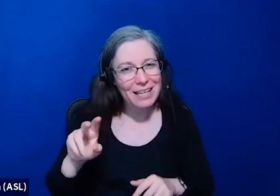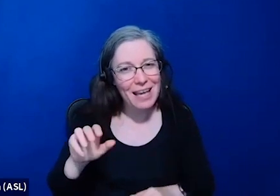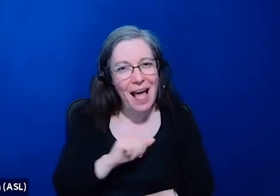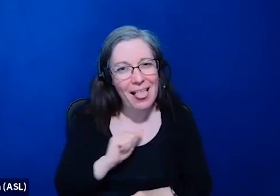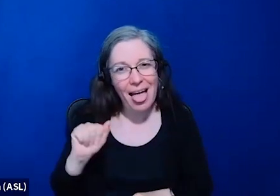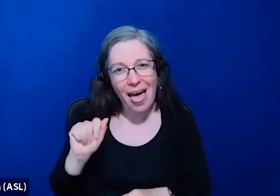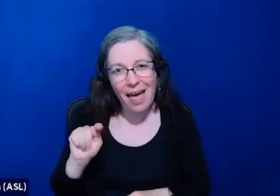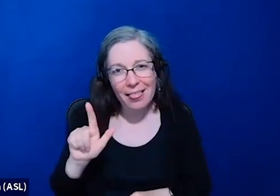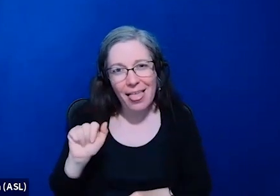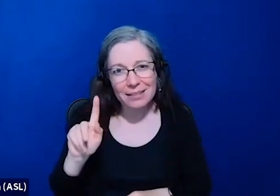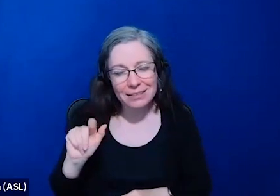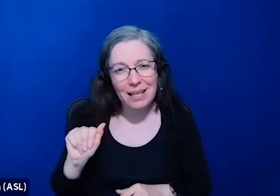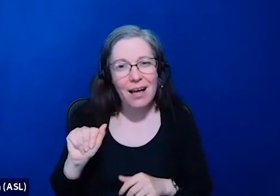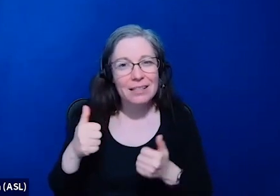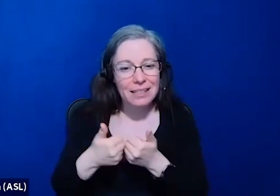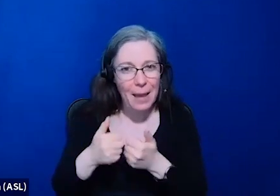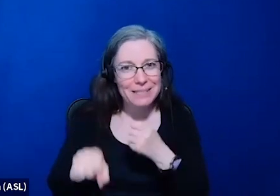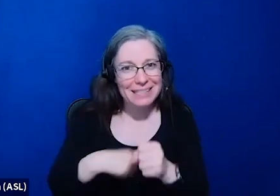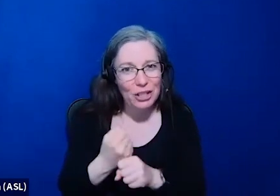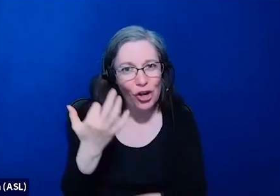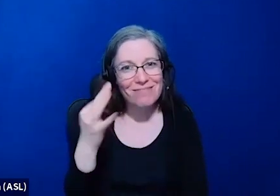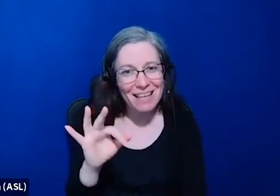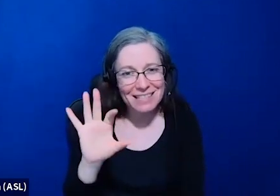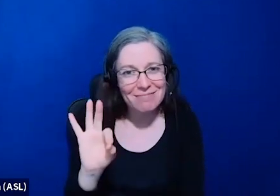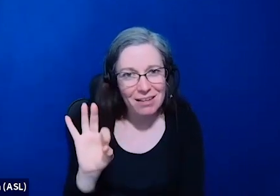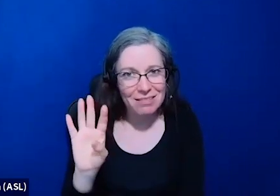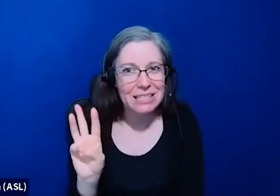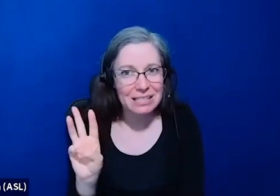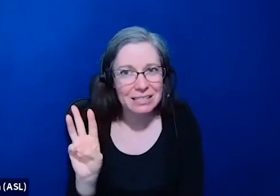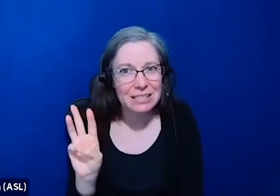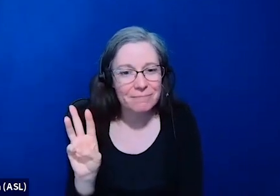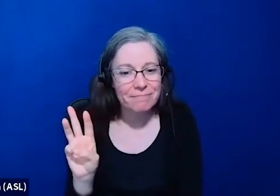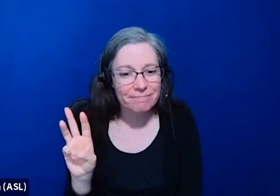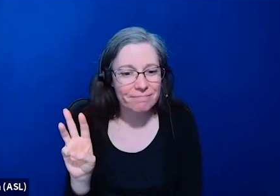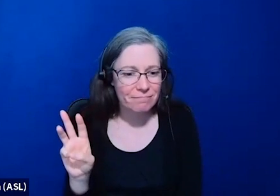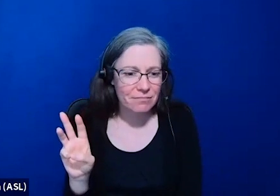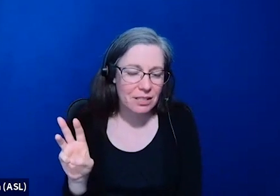I've had a history of being kicked out of sporting activities as a child